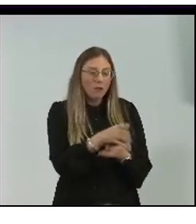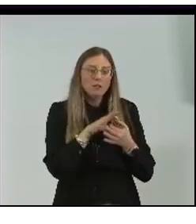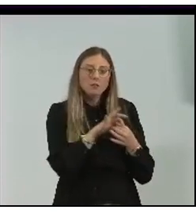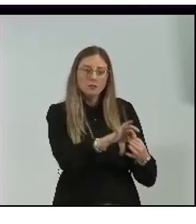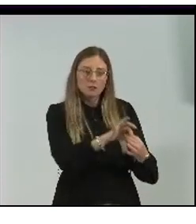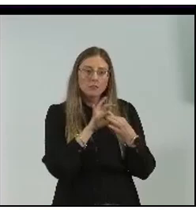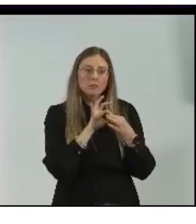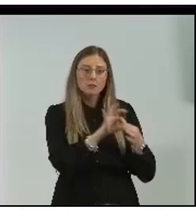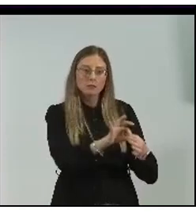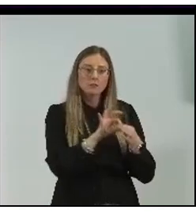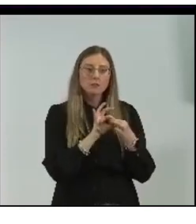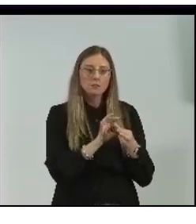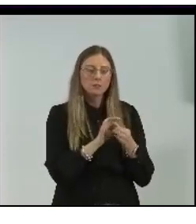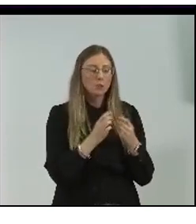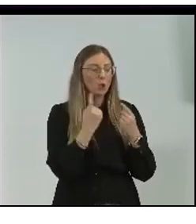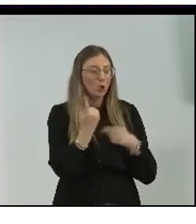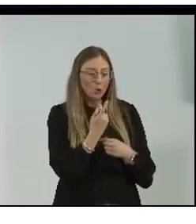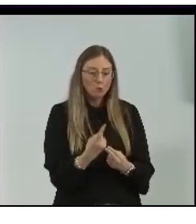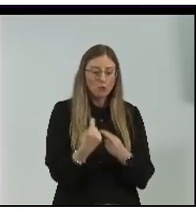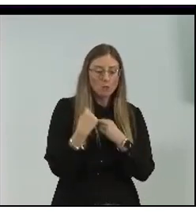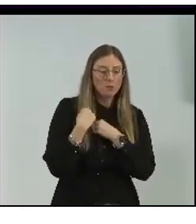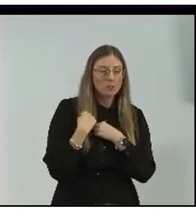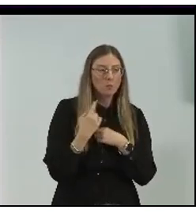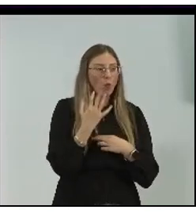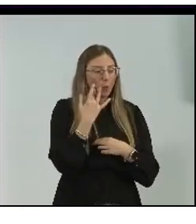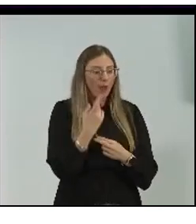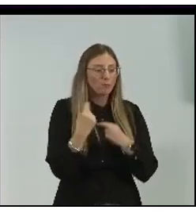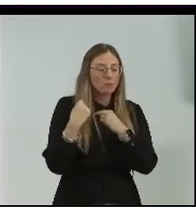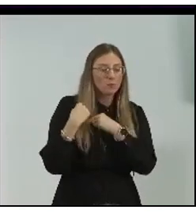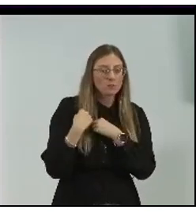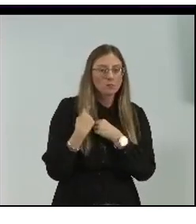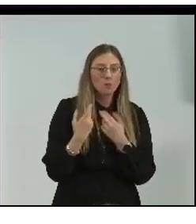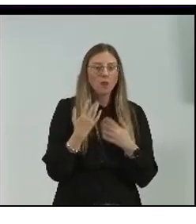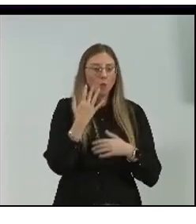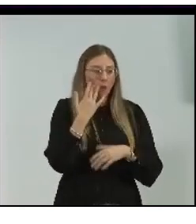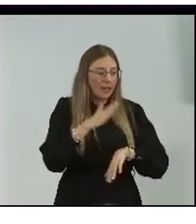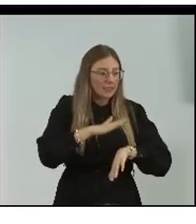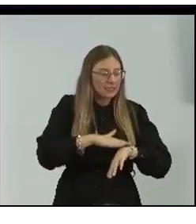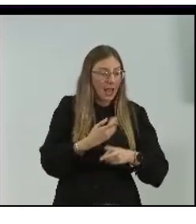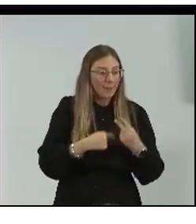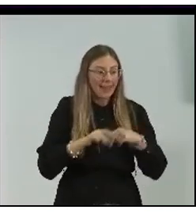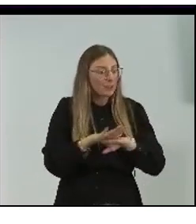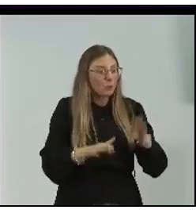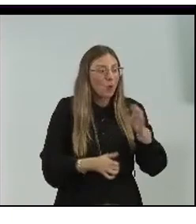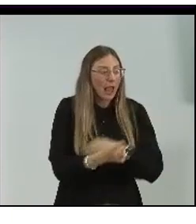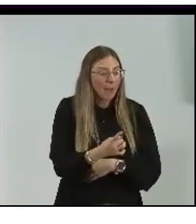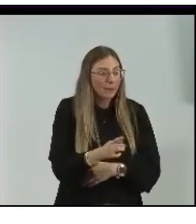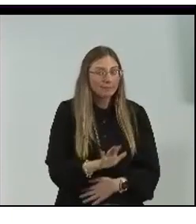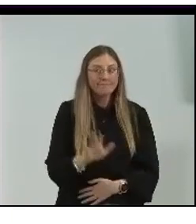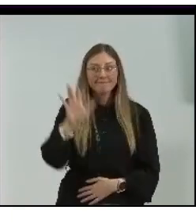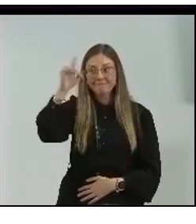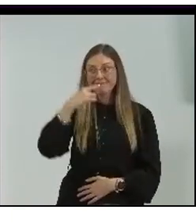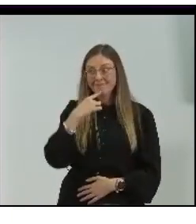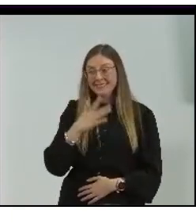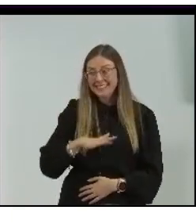is understanding who's responsible at what stage. And if things aren't being done, speak up and do.